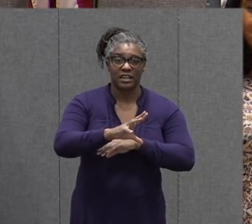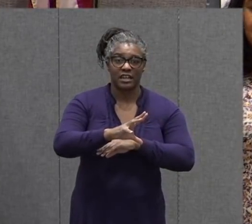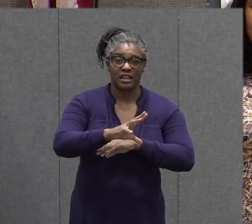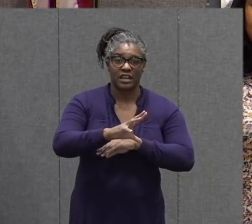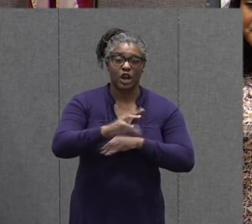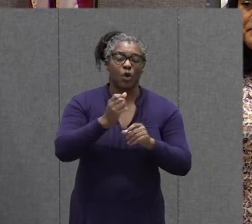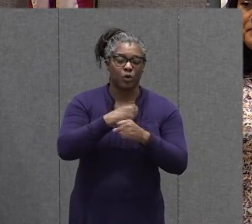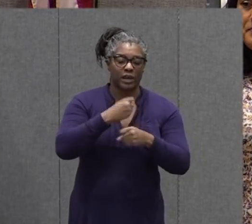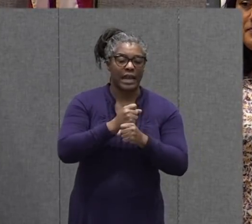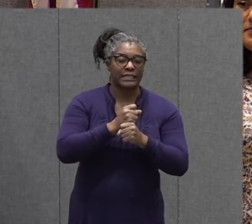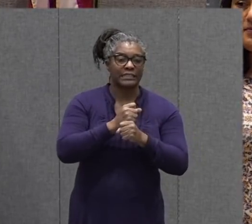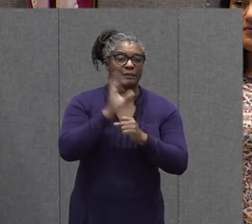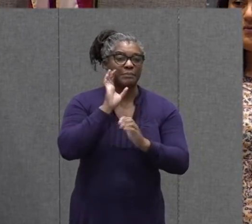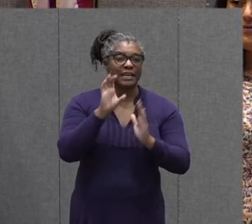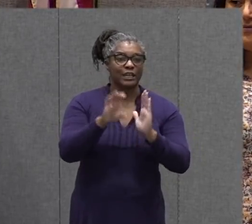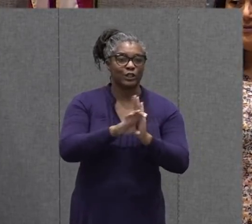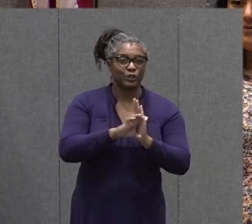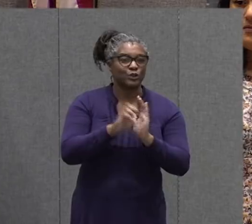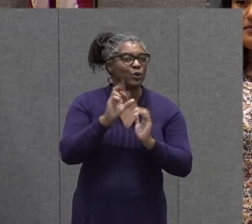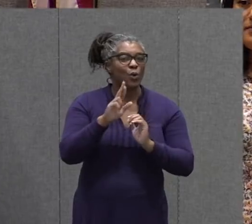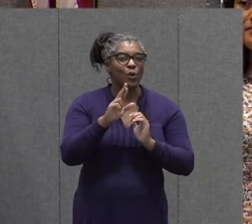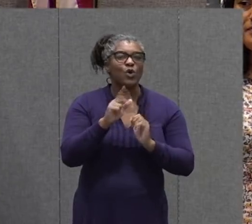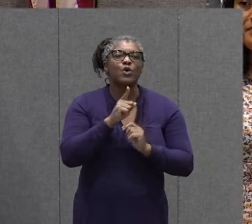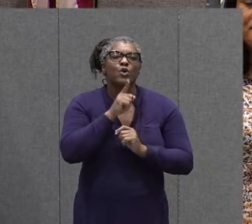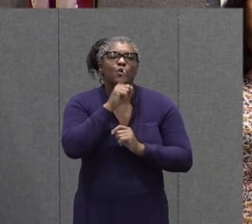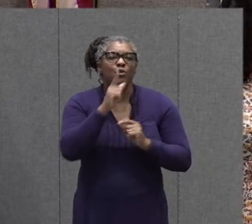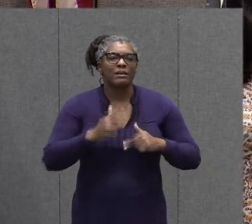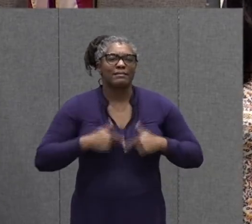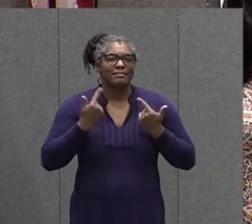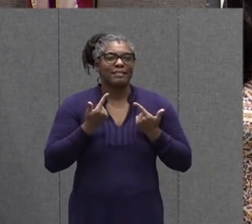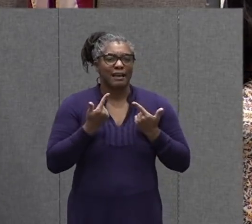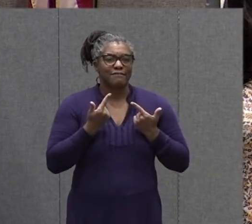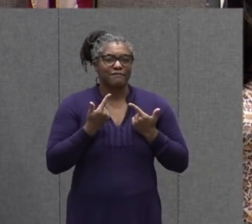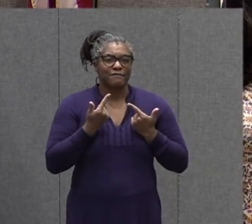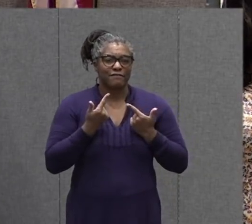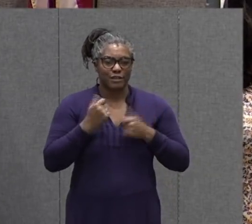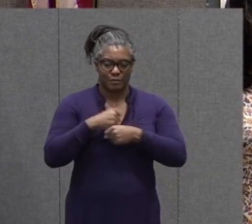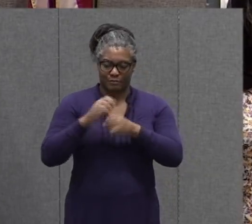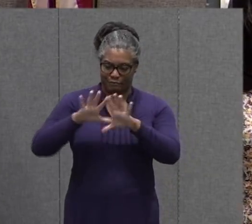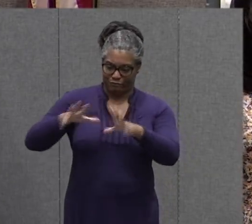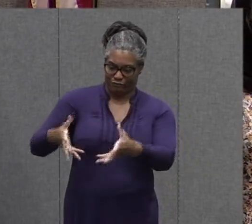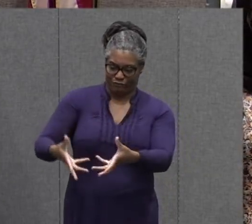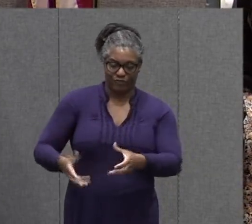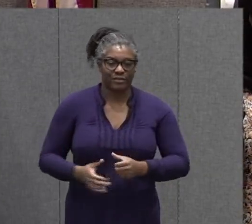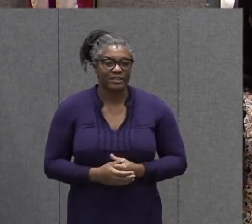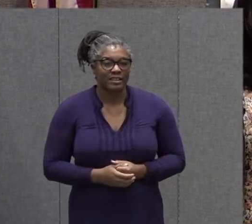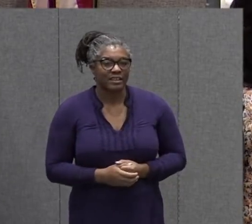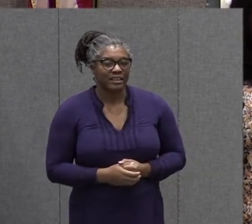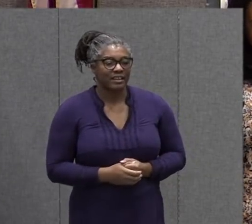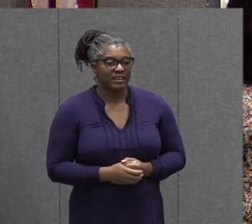Cause there's so much we can do with this unit and right, and do all this this fun stuff.